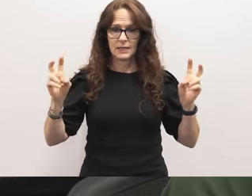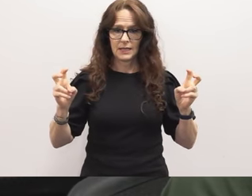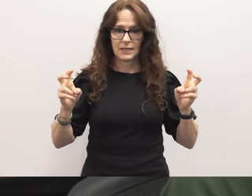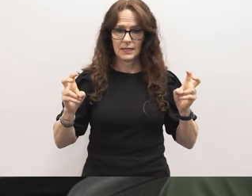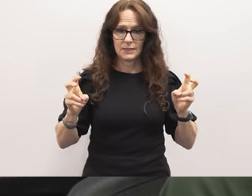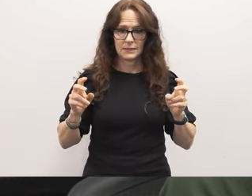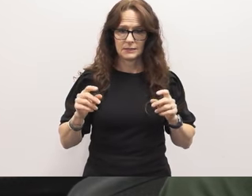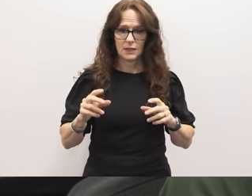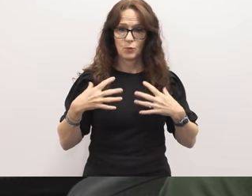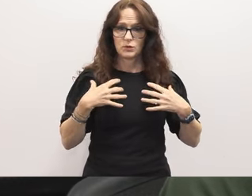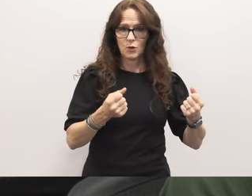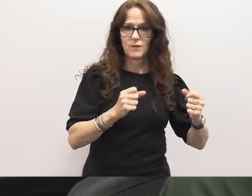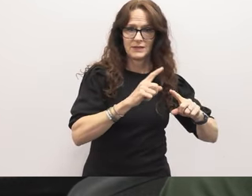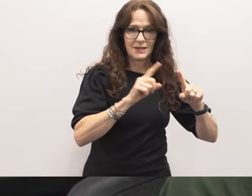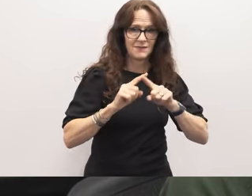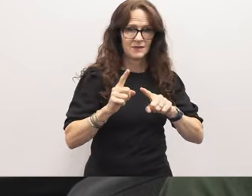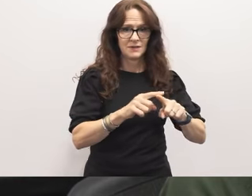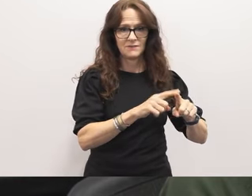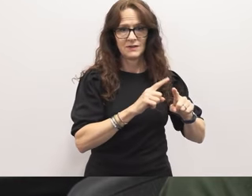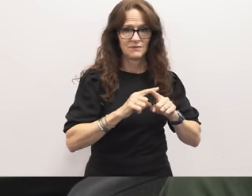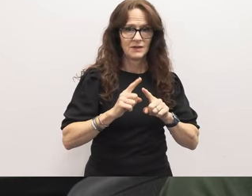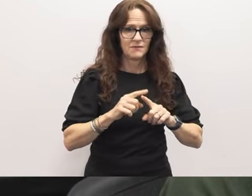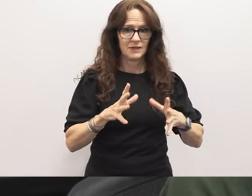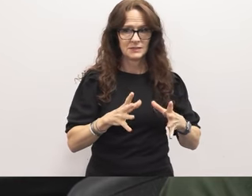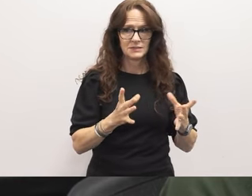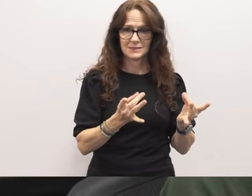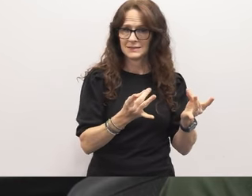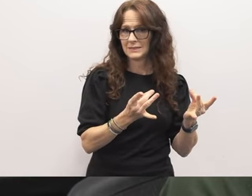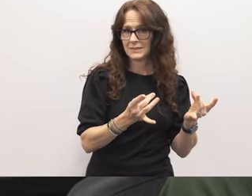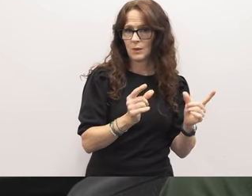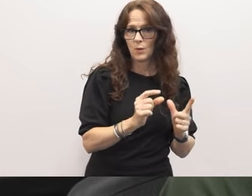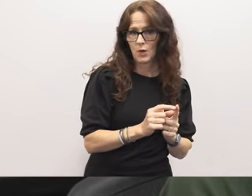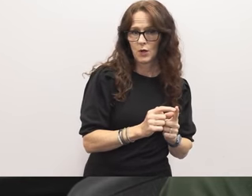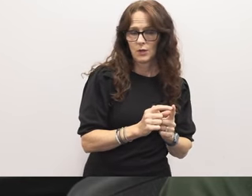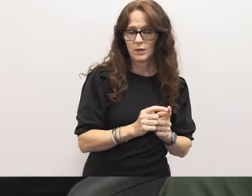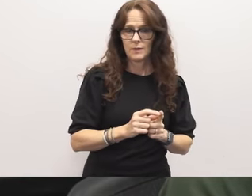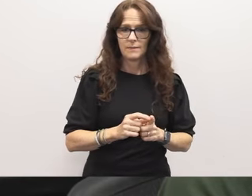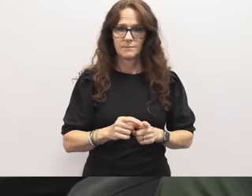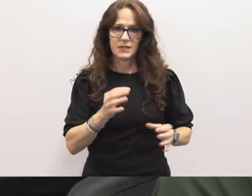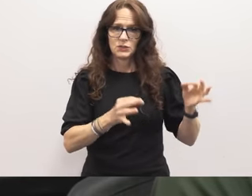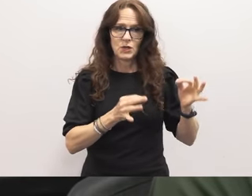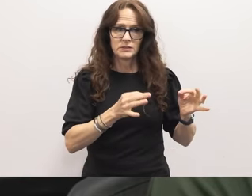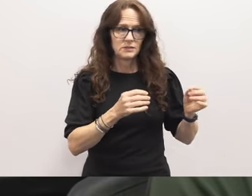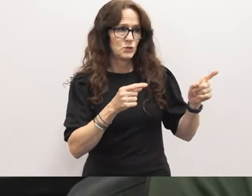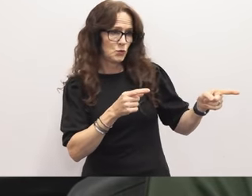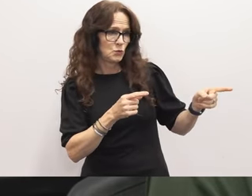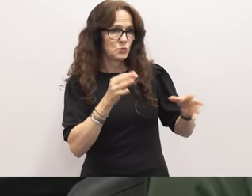for all of us, right? And it's a loaded word, it just is. What is justice to one person isn't to another.